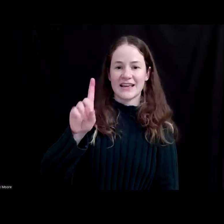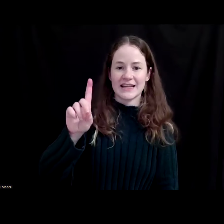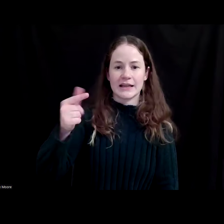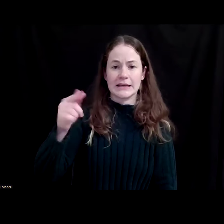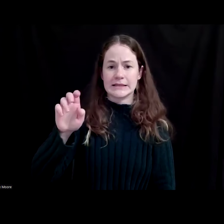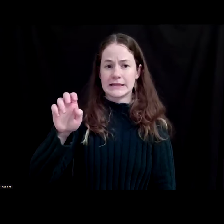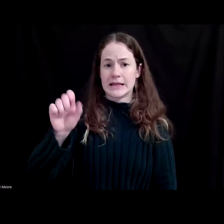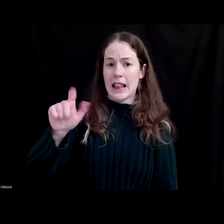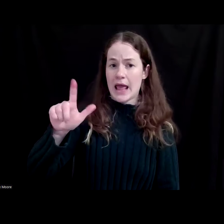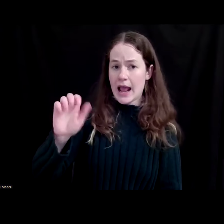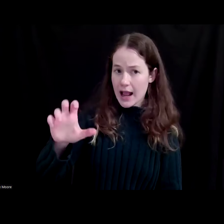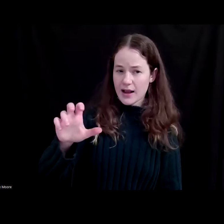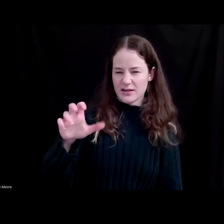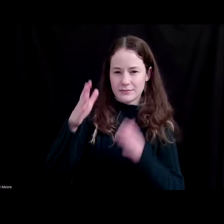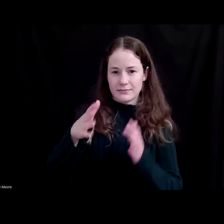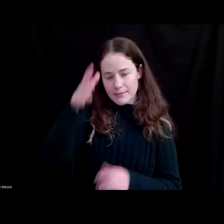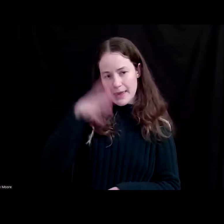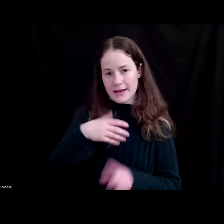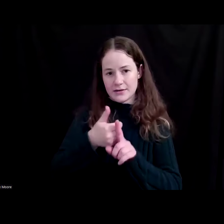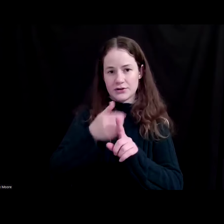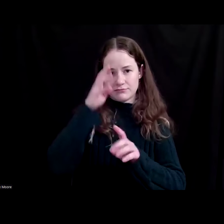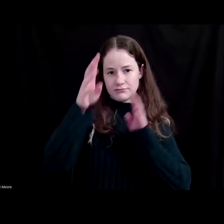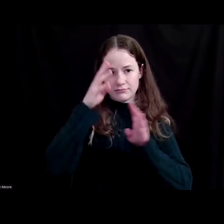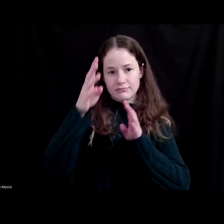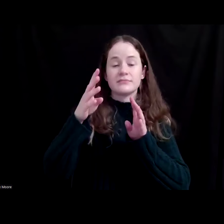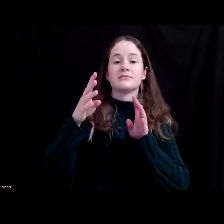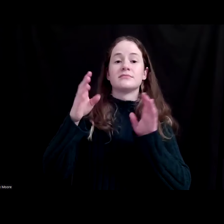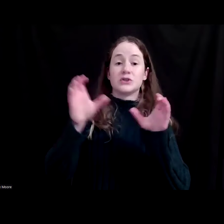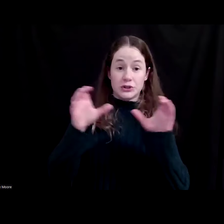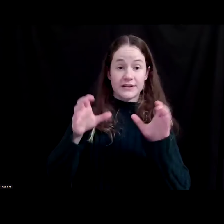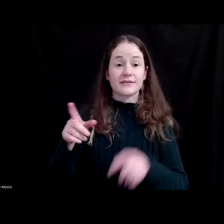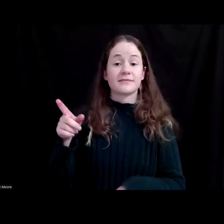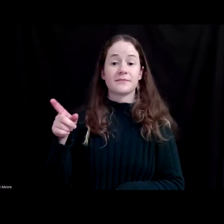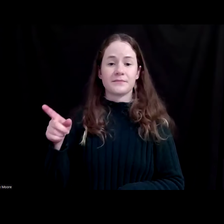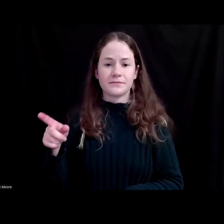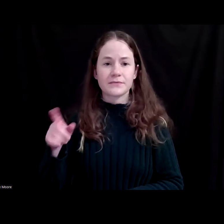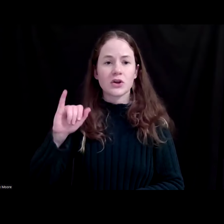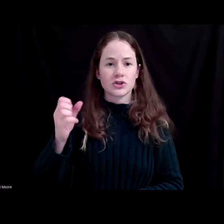both a competition fighter in her past and has a PhD. Uh she's looking at doing some work with uh folks with